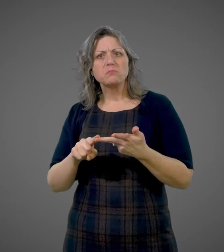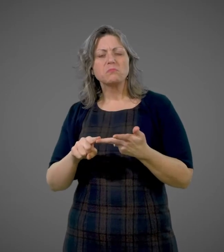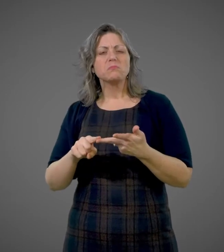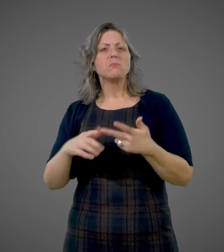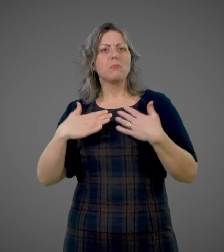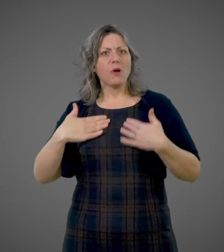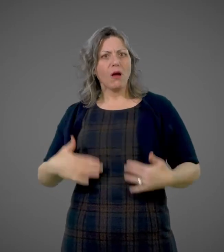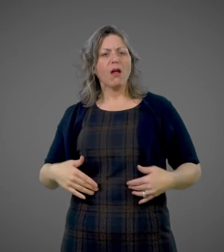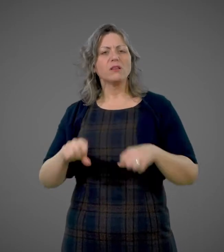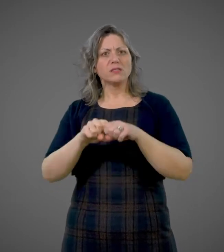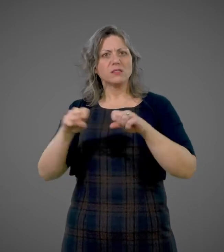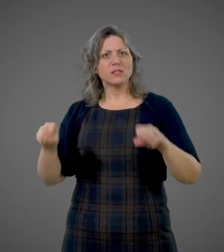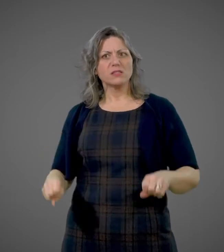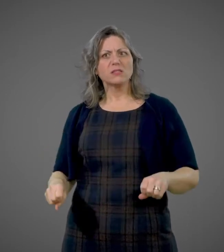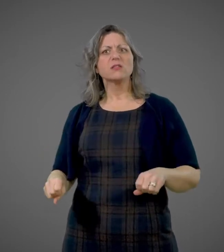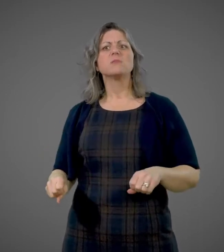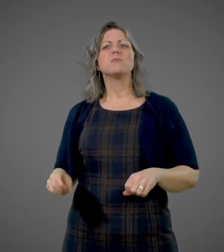if your immune system is weak